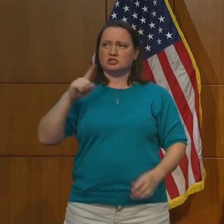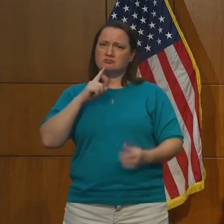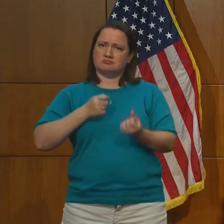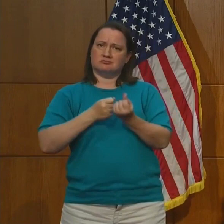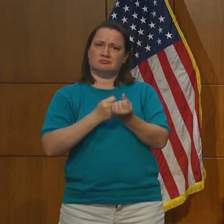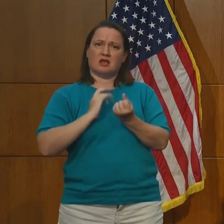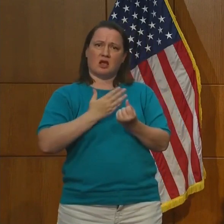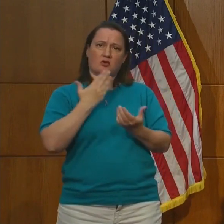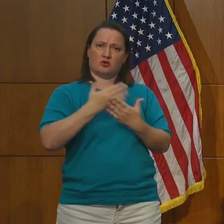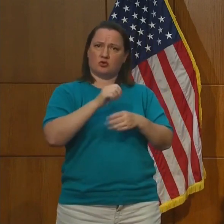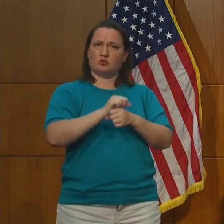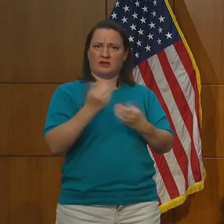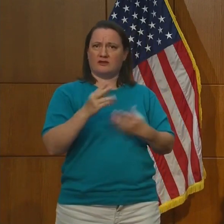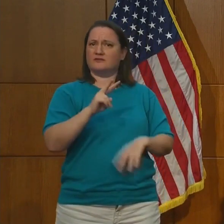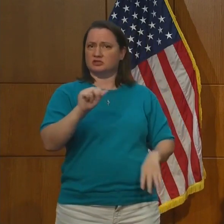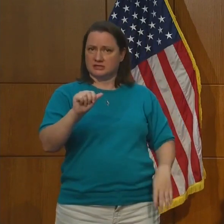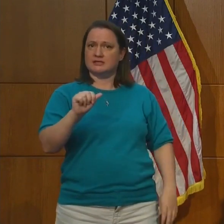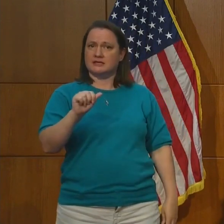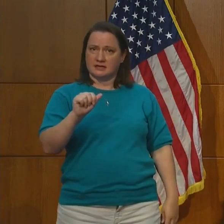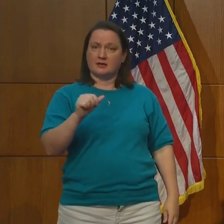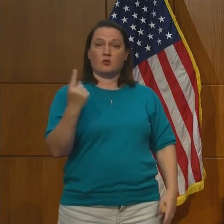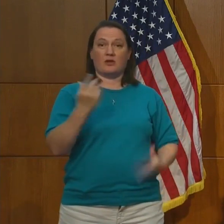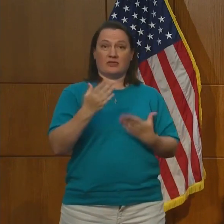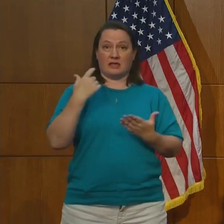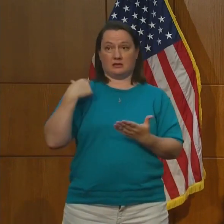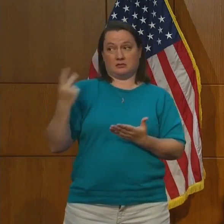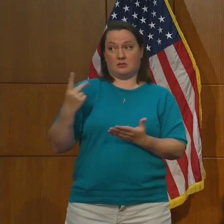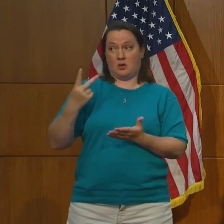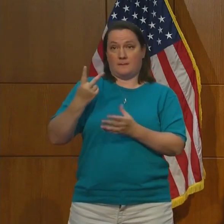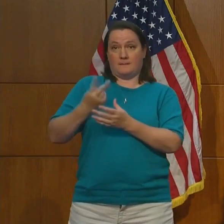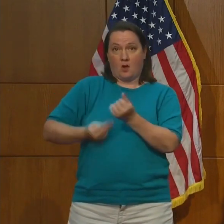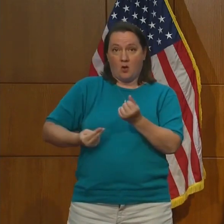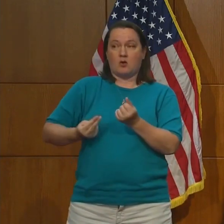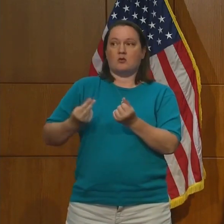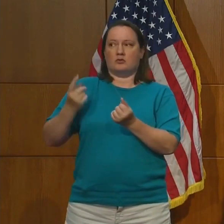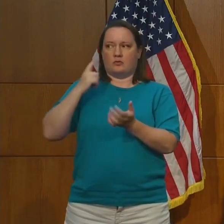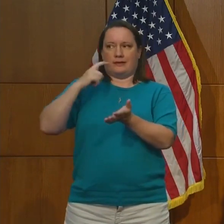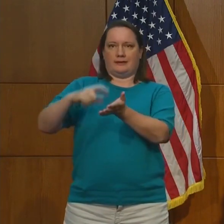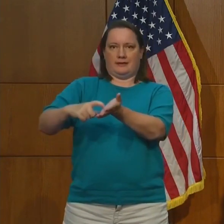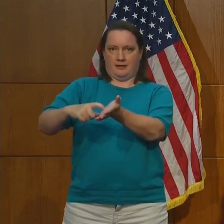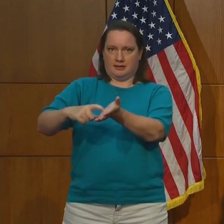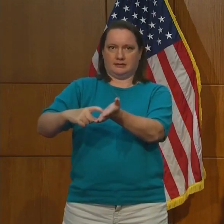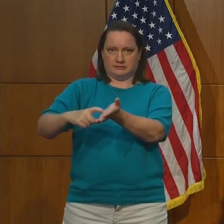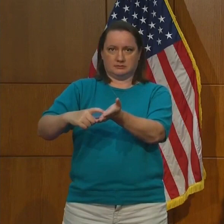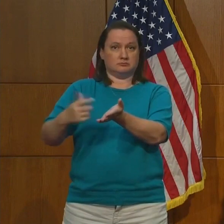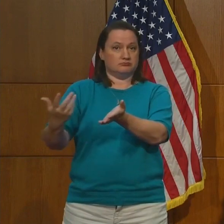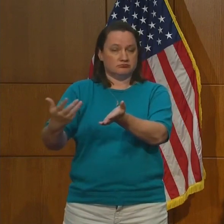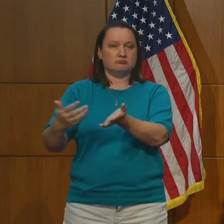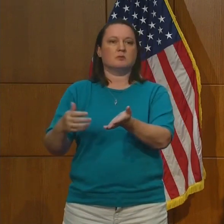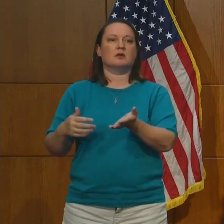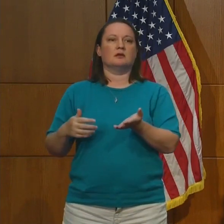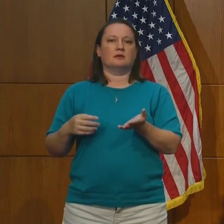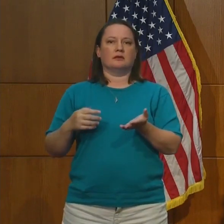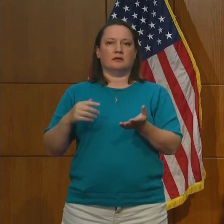SHE VALIDATED A LOT OF THE GREAT WORK THAT WE'RE DOING IN VIRGINIA AND ONE OF THE THINGS